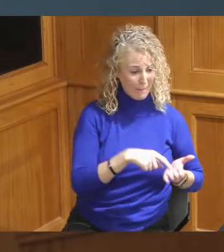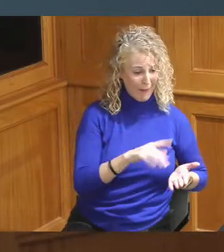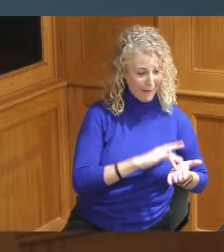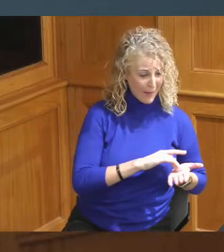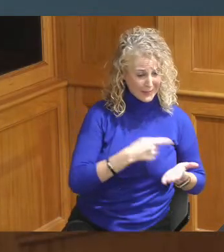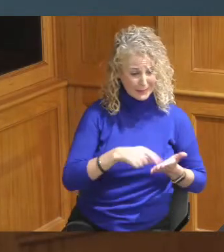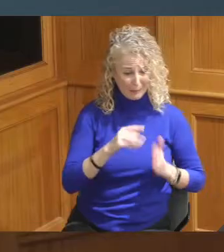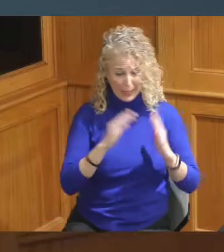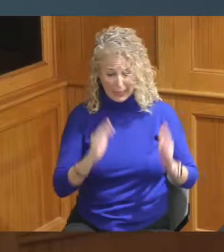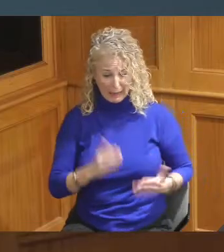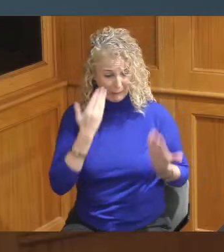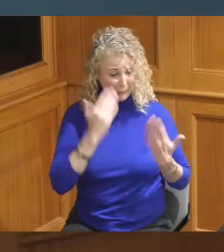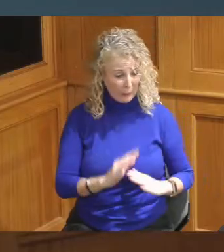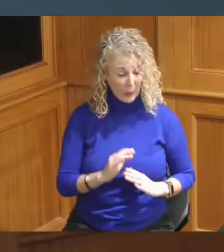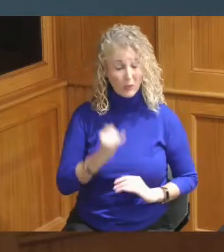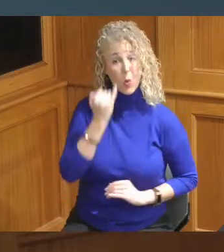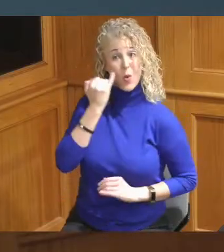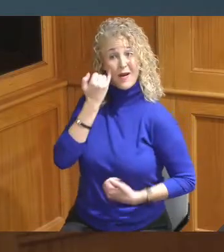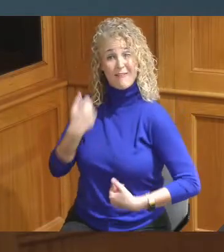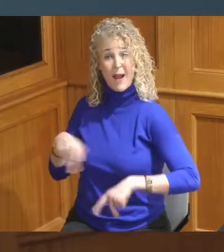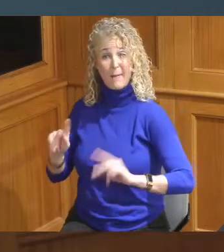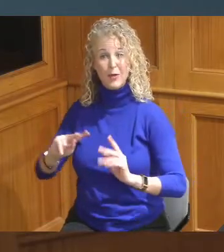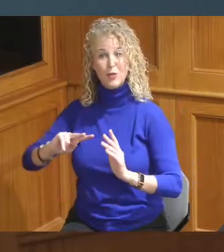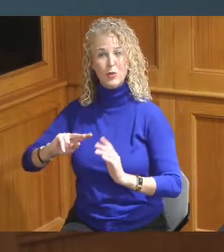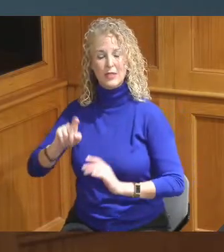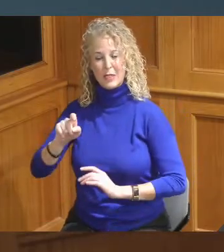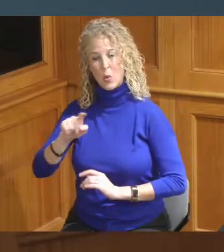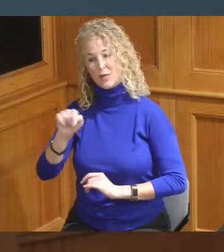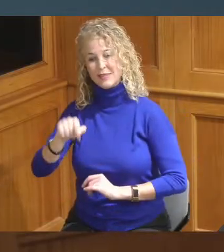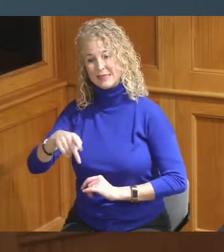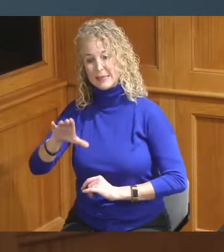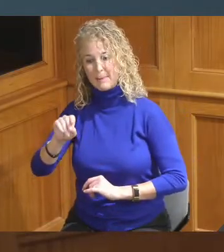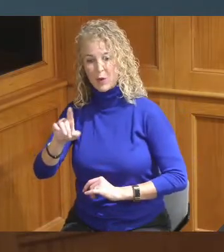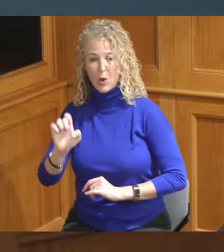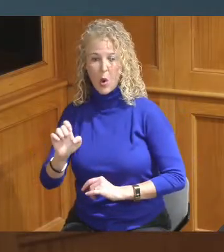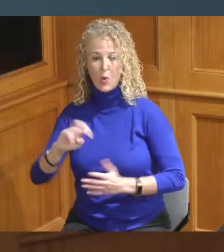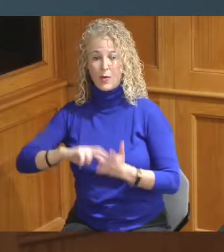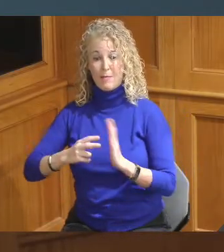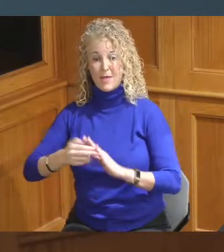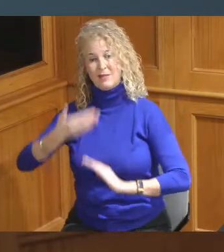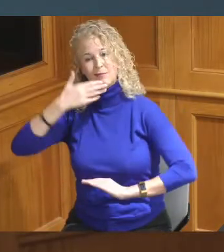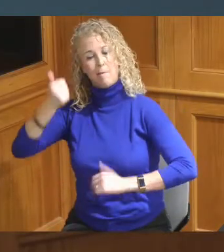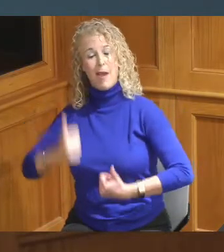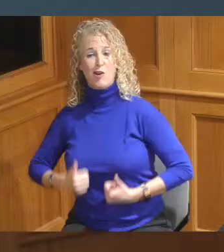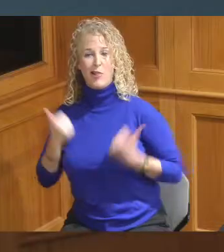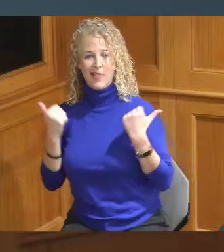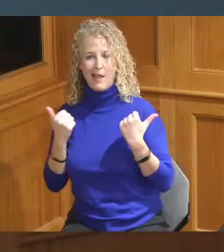opportunity sometimes depends on your zip code, we can't let that happen. While Martin Luther King